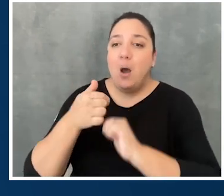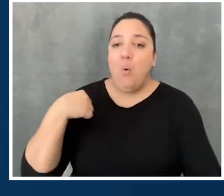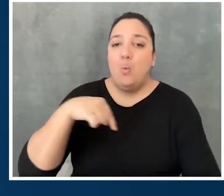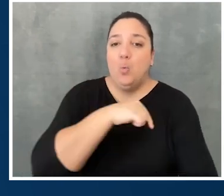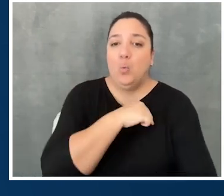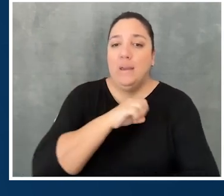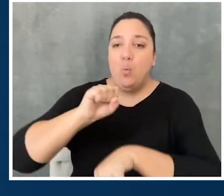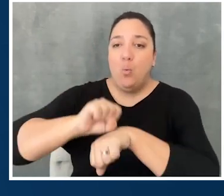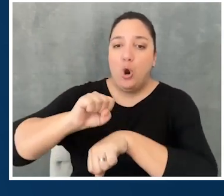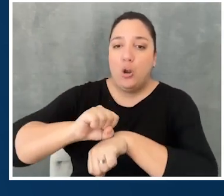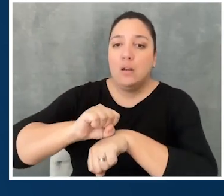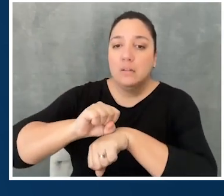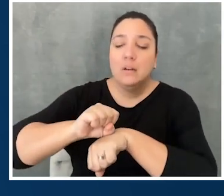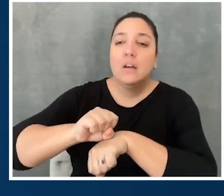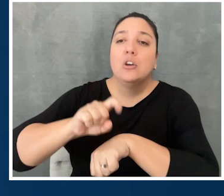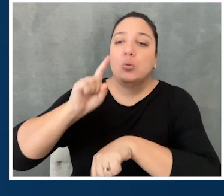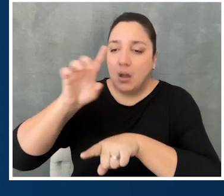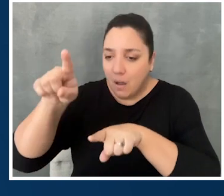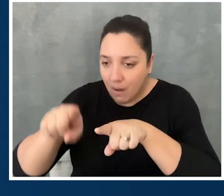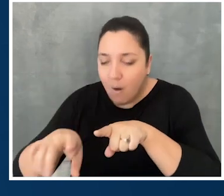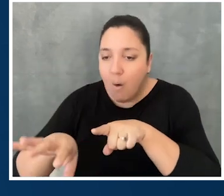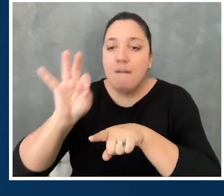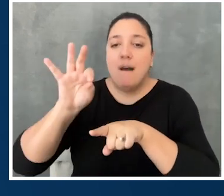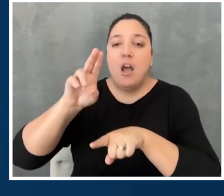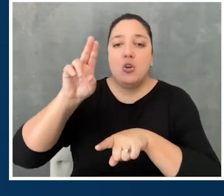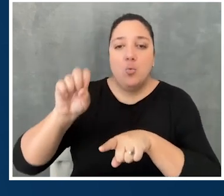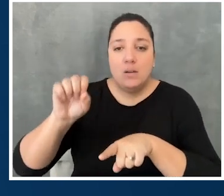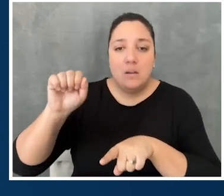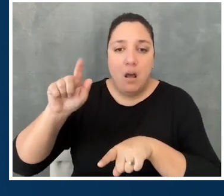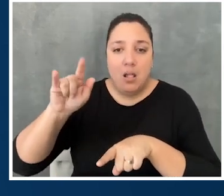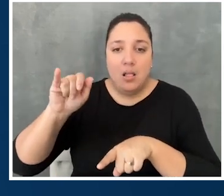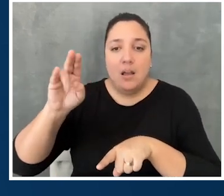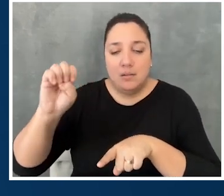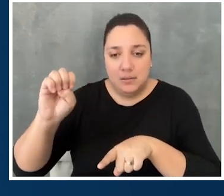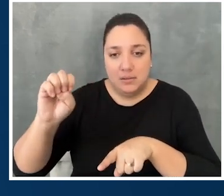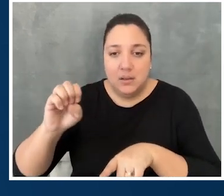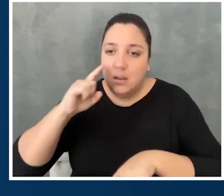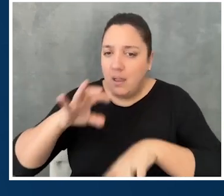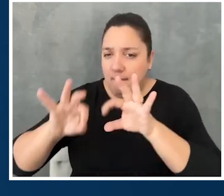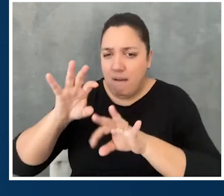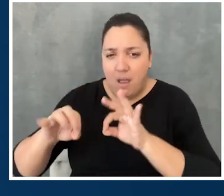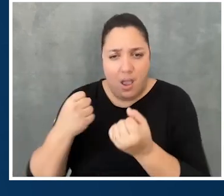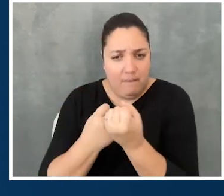and you can learn about our advocacy work and also fill out a interest form.